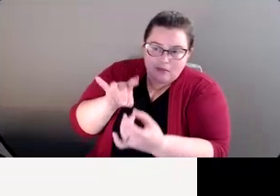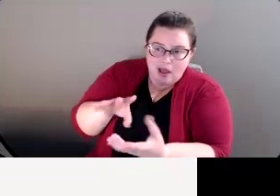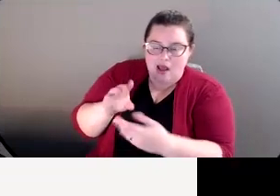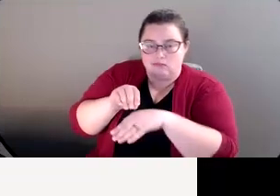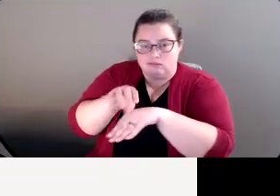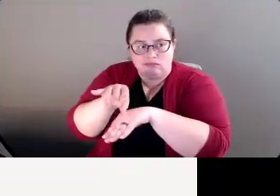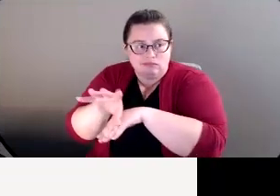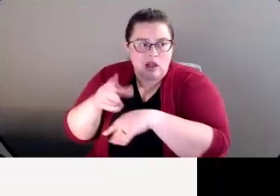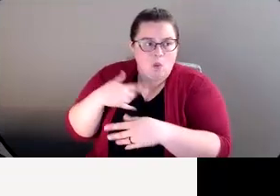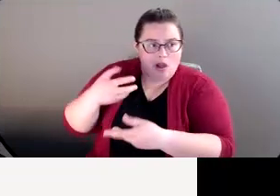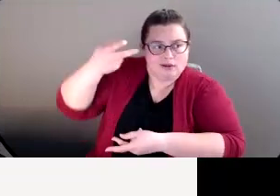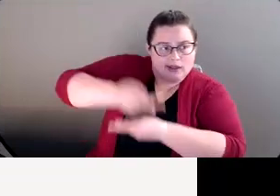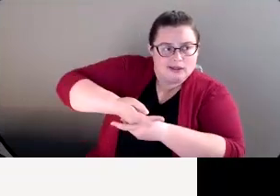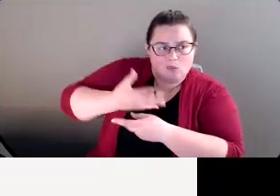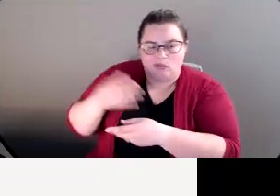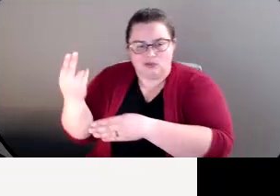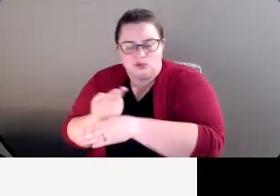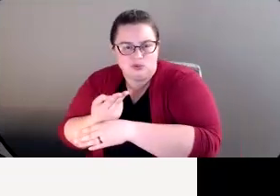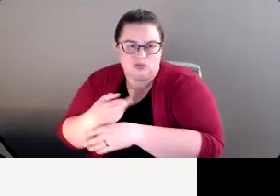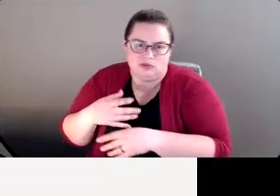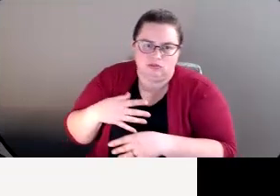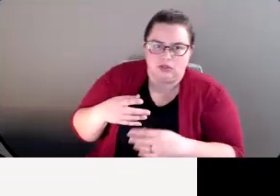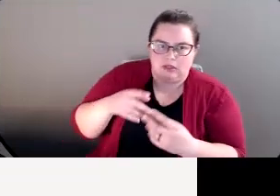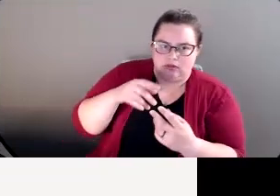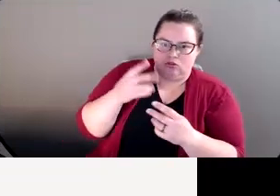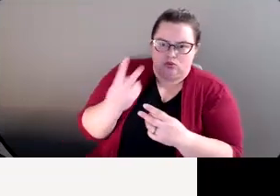Again, the two options are going to be Turnitin or Grammarly.